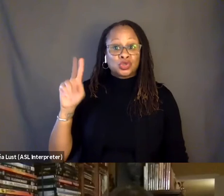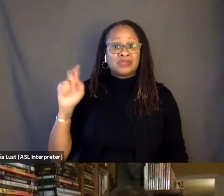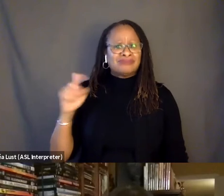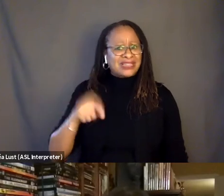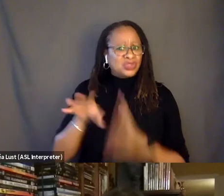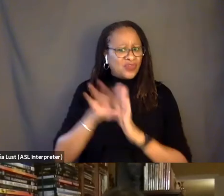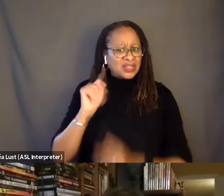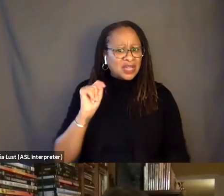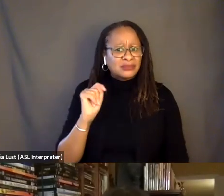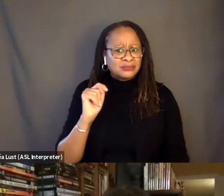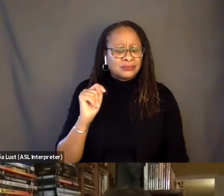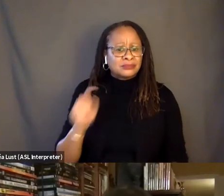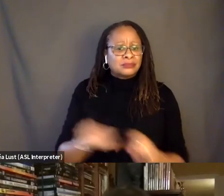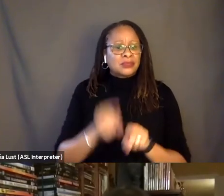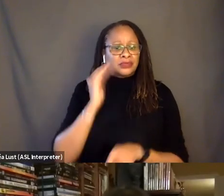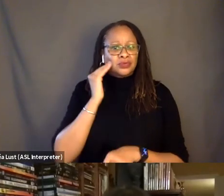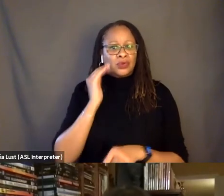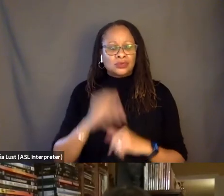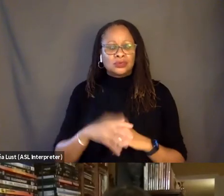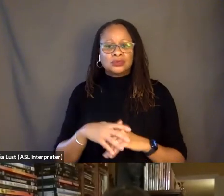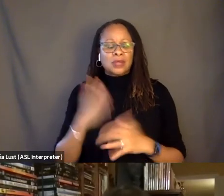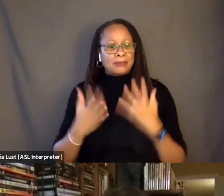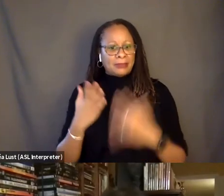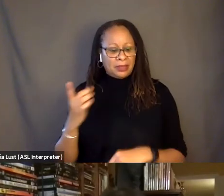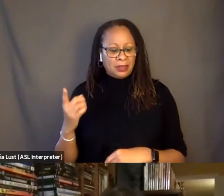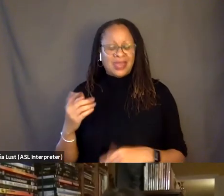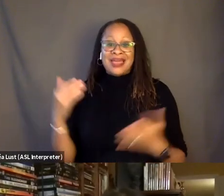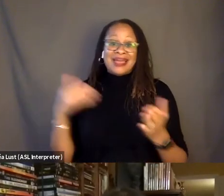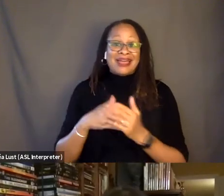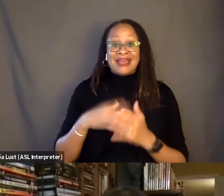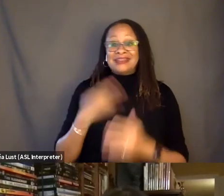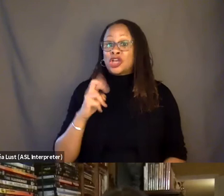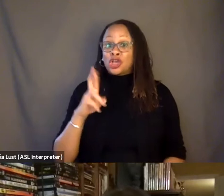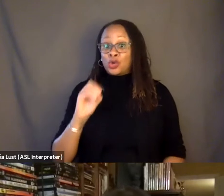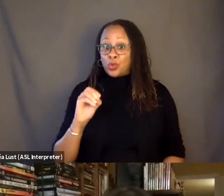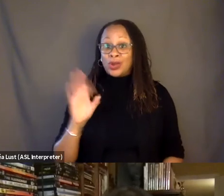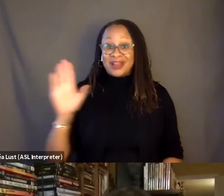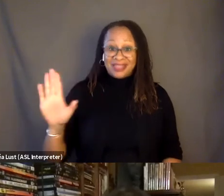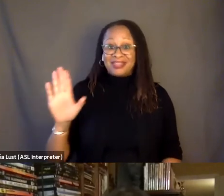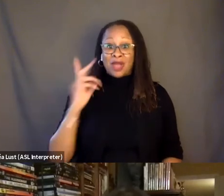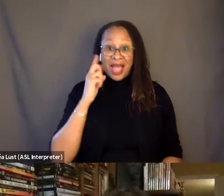because as you know, you know, they're not, they might be antiheroes in some people's eyes, but in their own narrative and their own story,